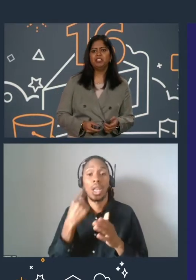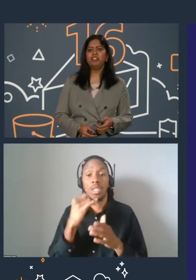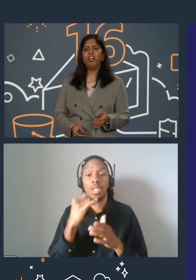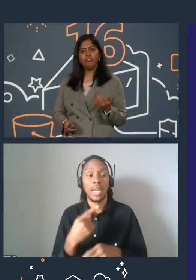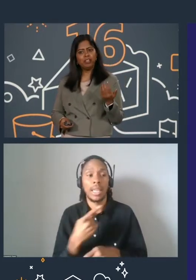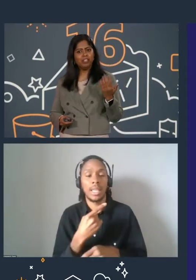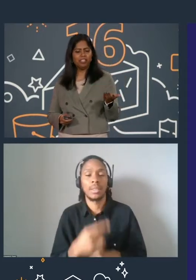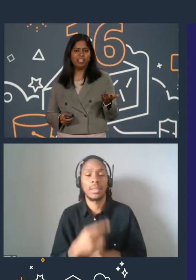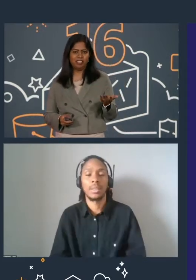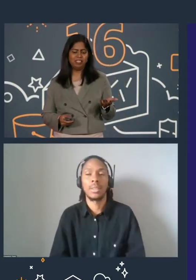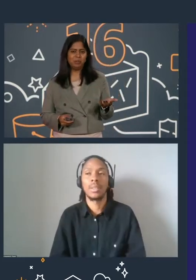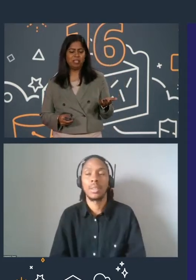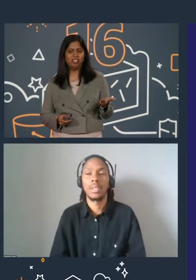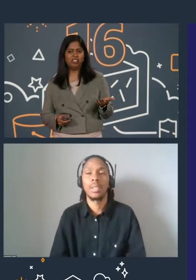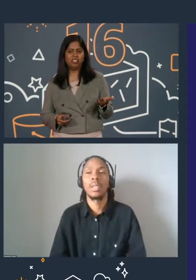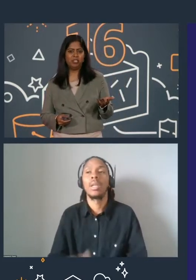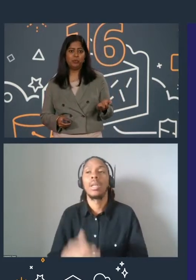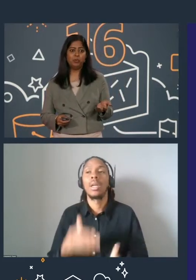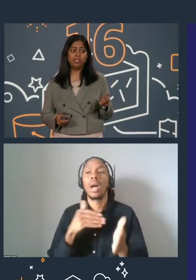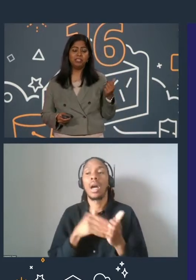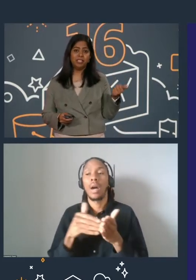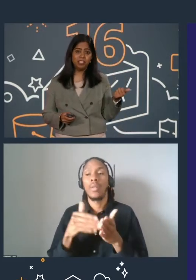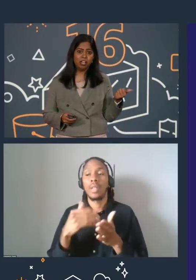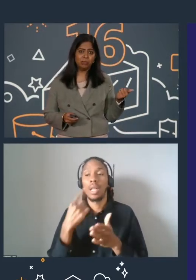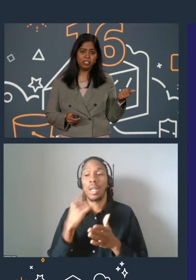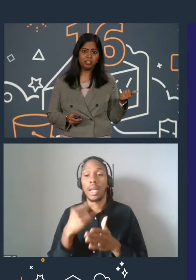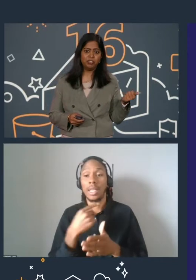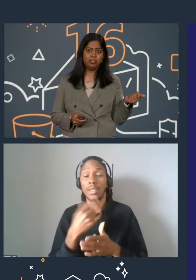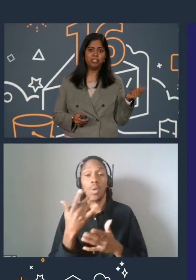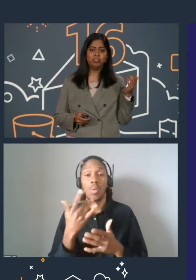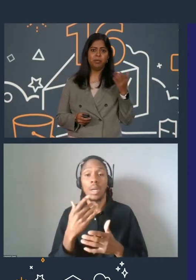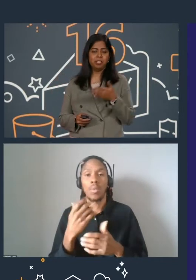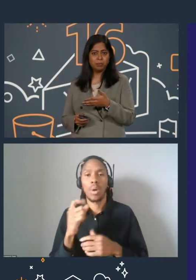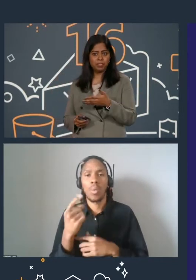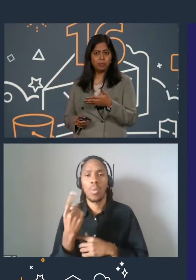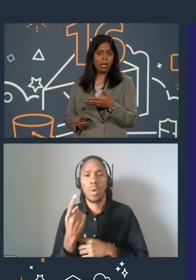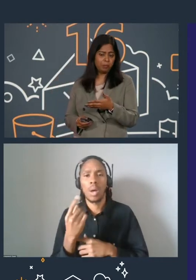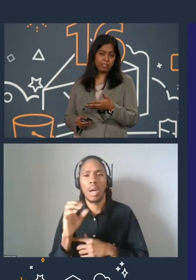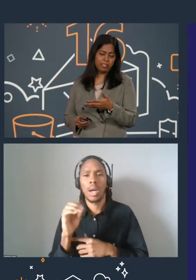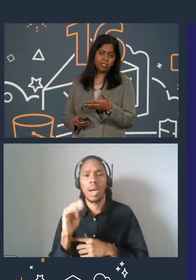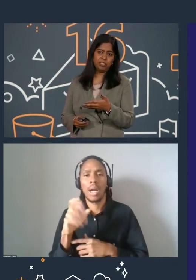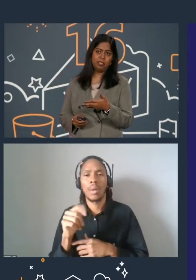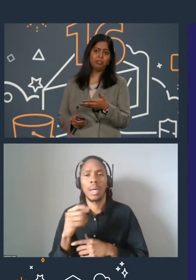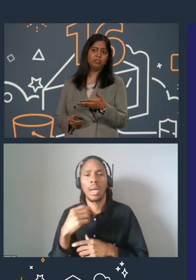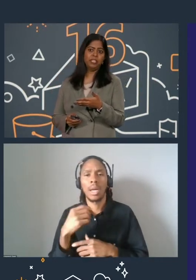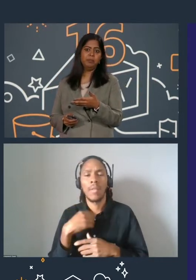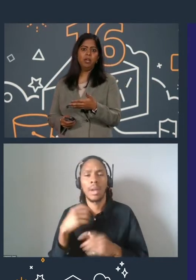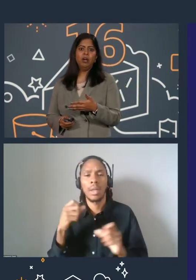So they often look like this because we want a single object to trigger to multiple depth applications downstream.